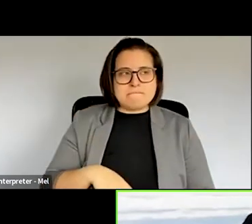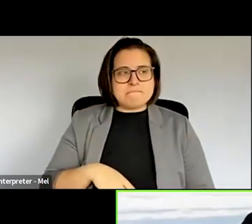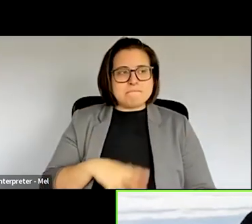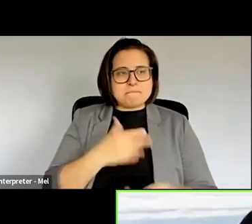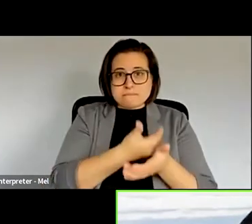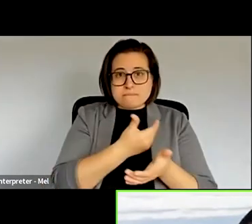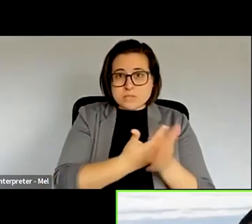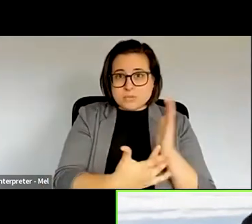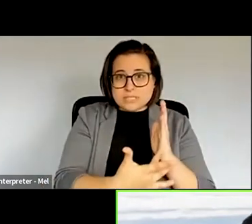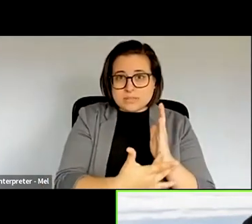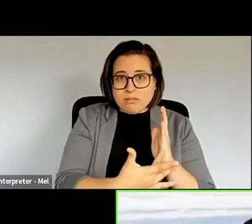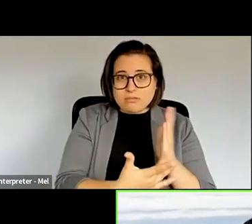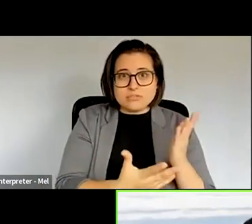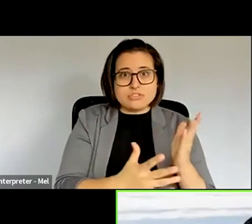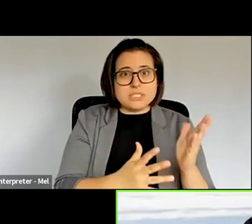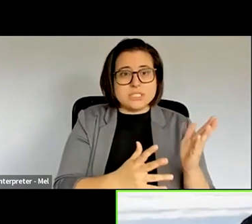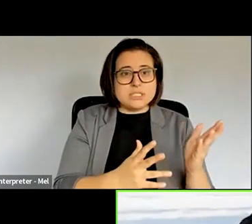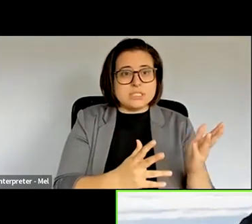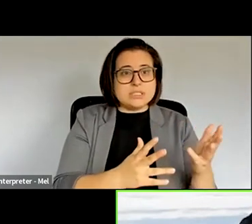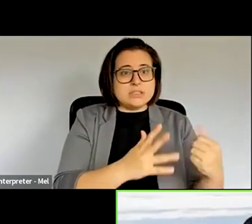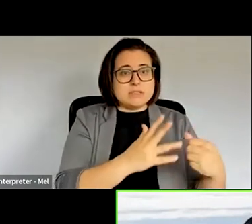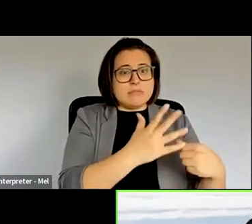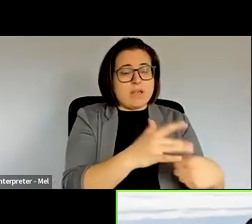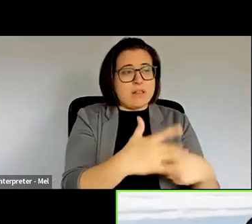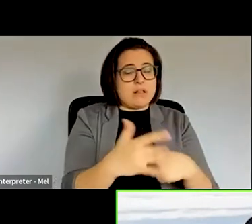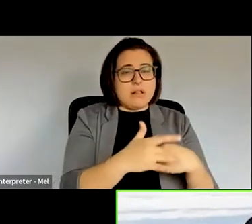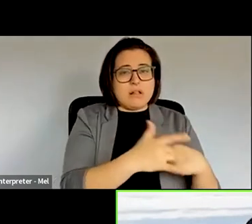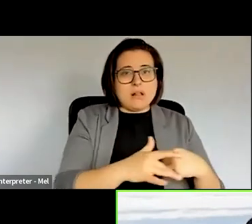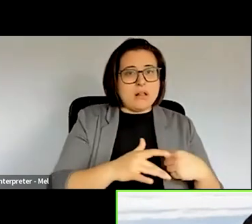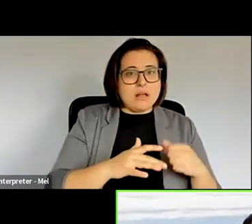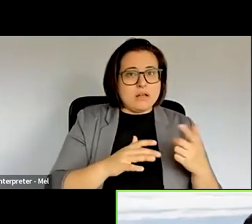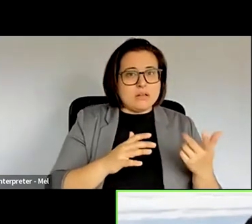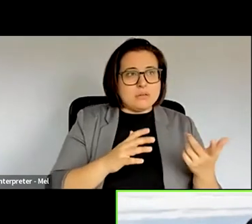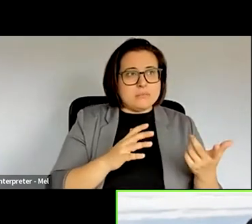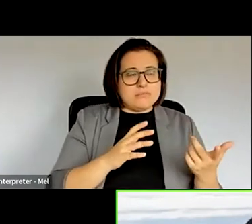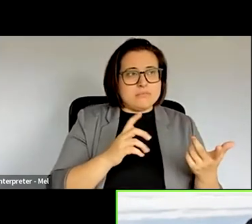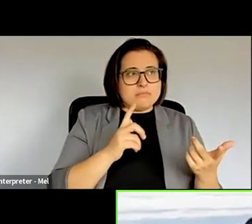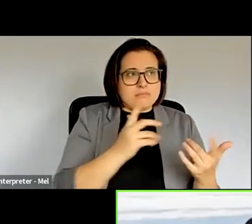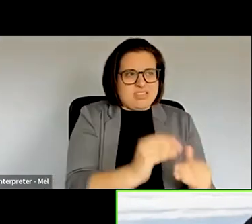to other people like academic people like us that try to do something that -- for example,